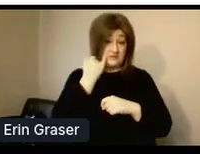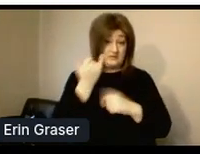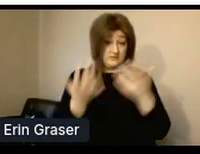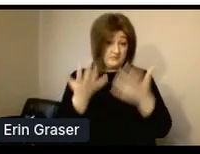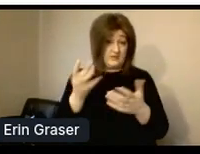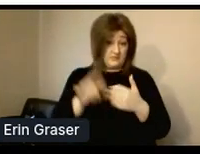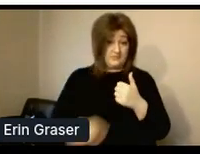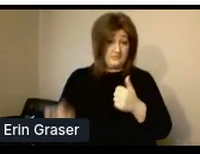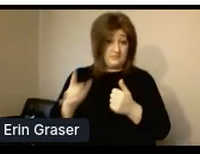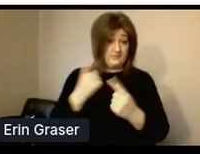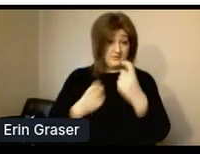for me.